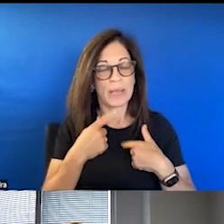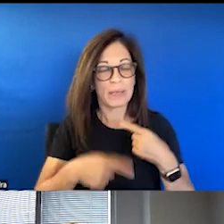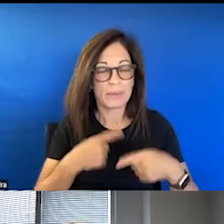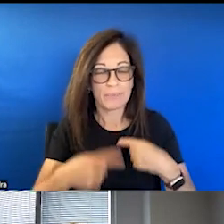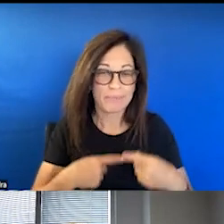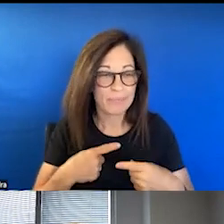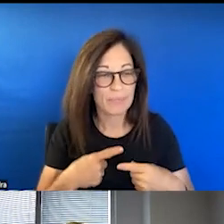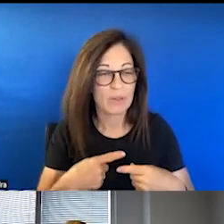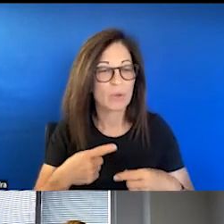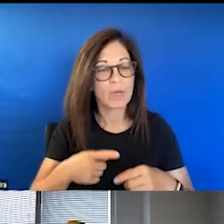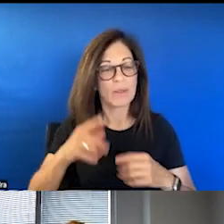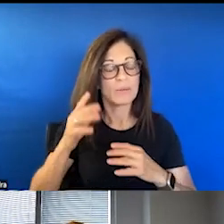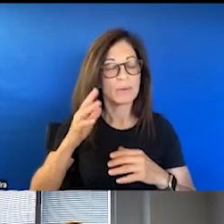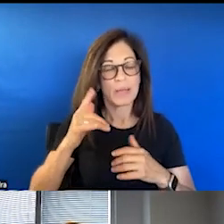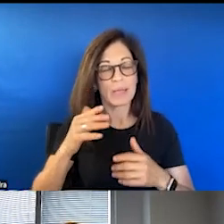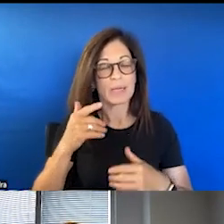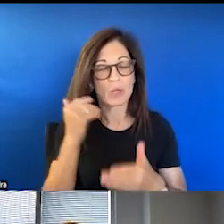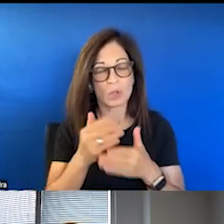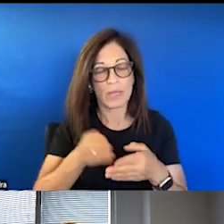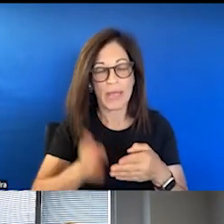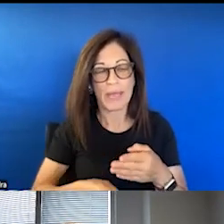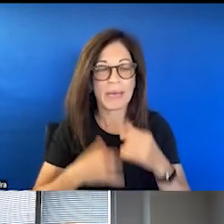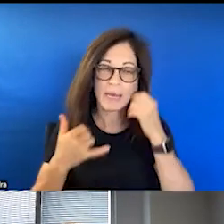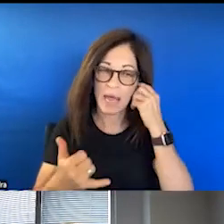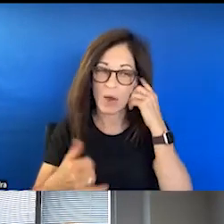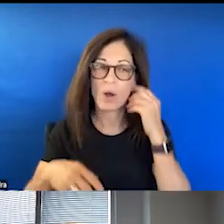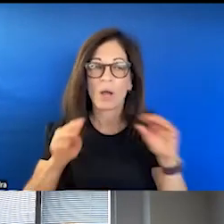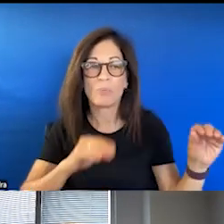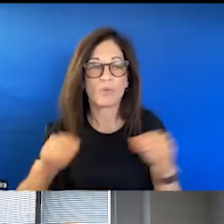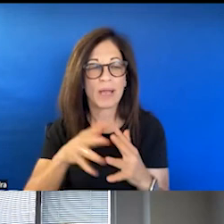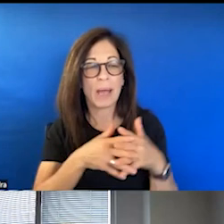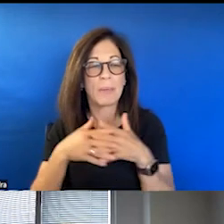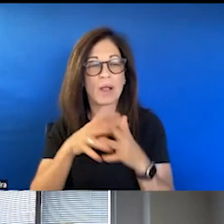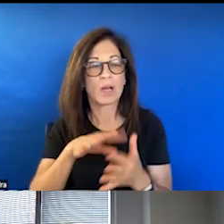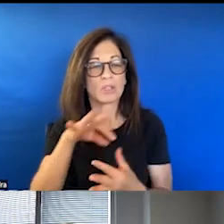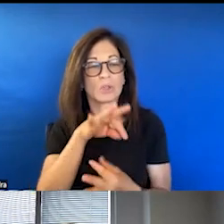SOUL ON SUICIDE THOU AVAILABLE. AND THERE IS A NAME WERE OF EPISODES IN THE PIPELINE. SO